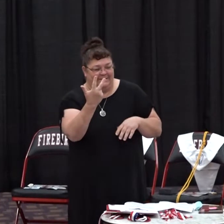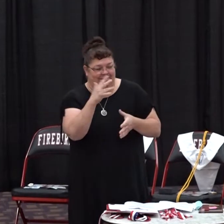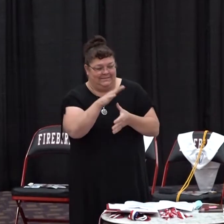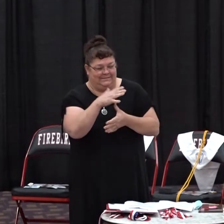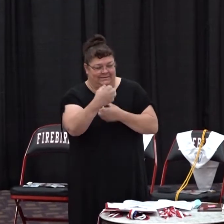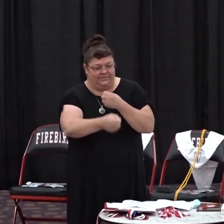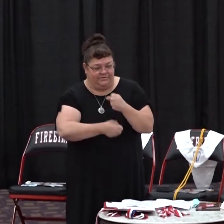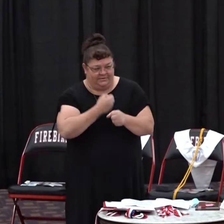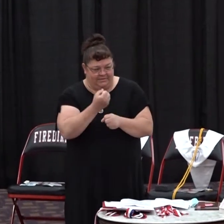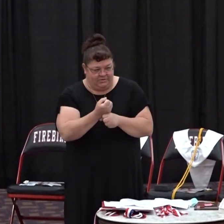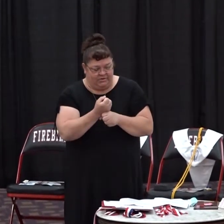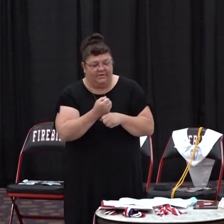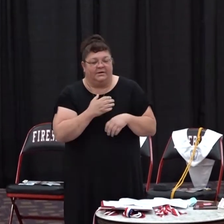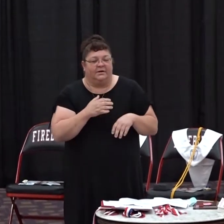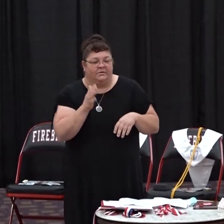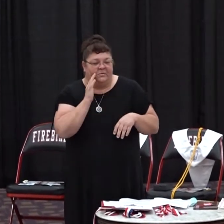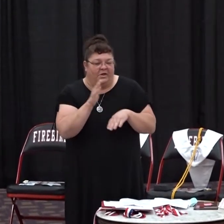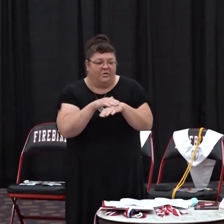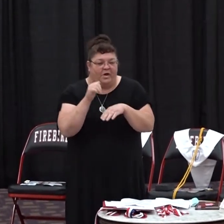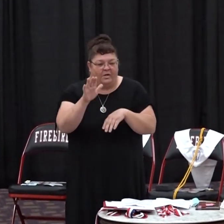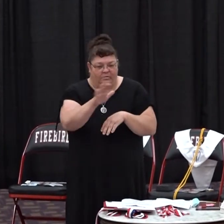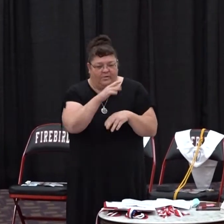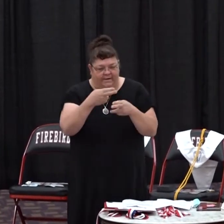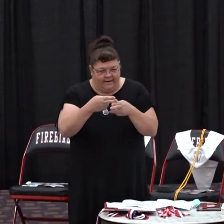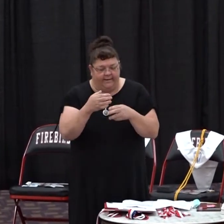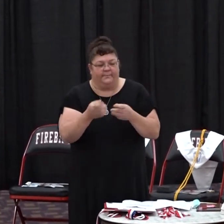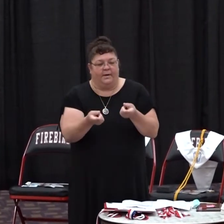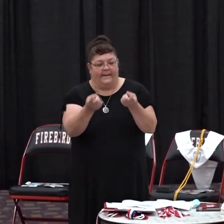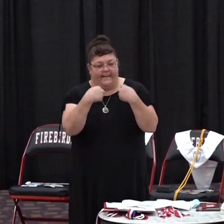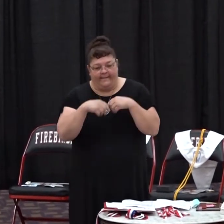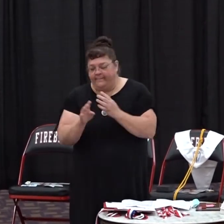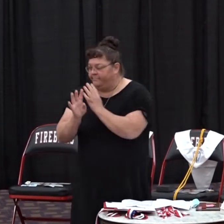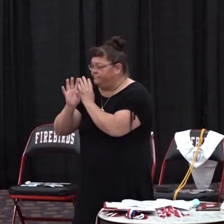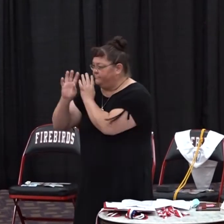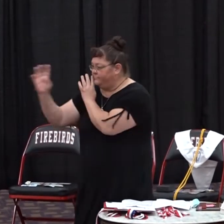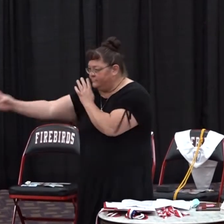I want to recognize three seniors this year. I will call your name.